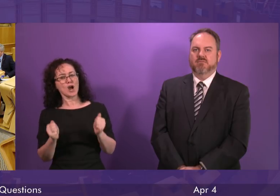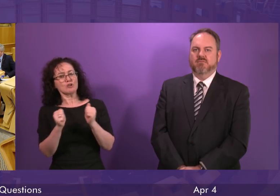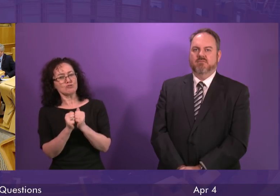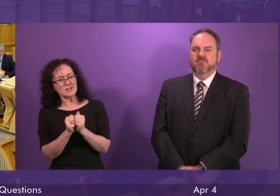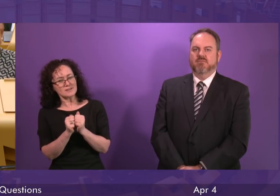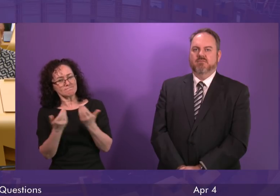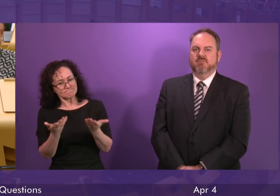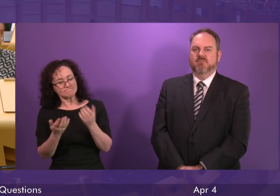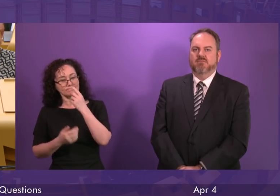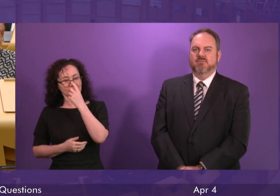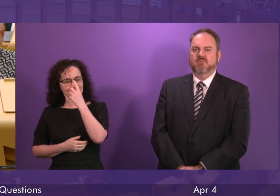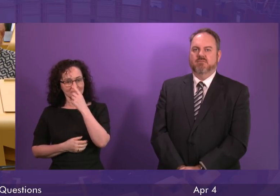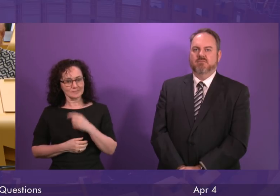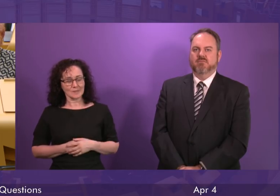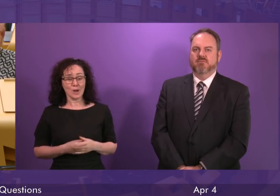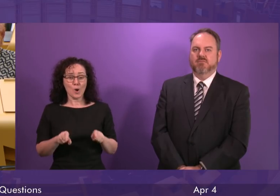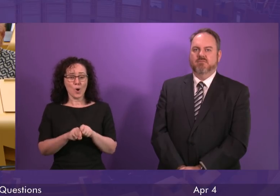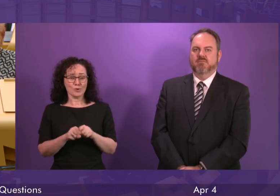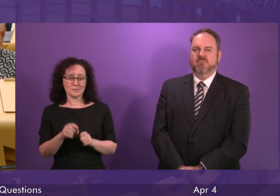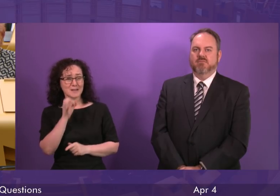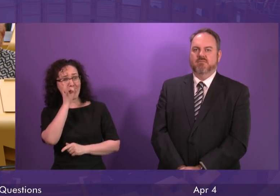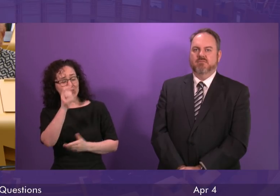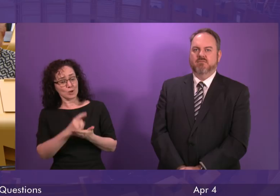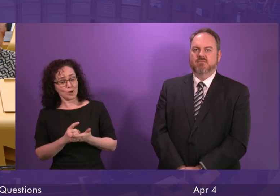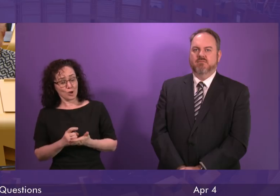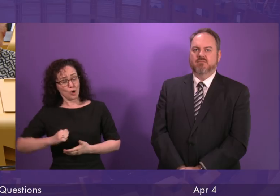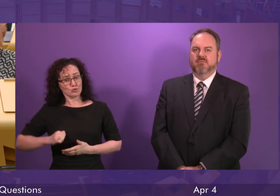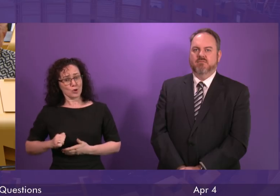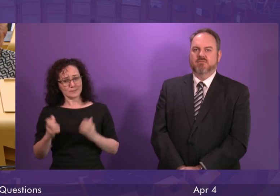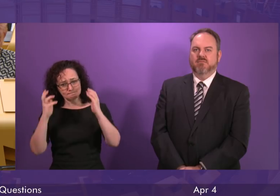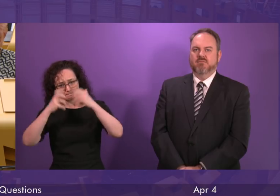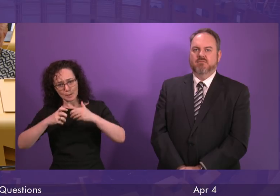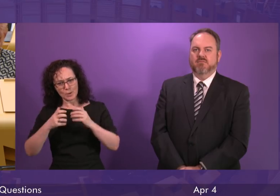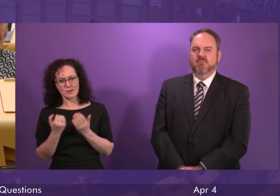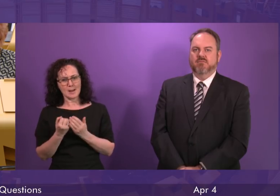about how we can allay our concerns about migration, given the demographic needs of